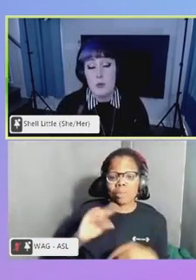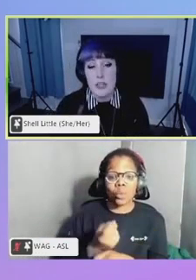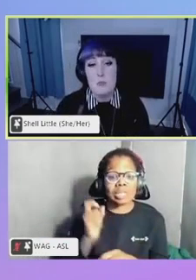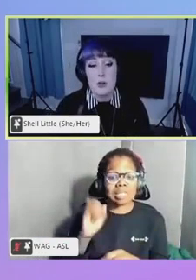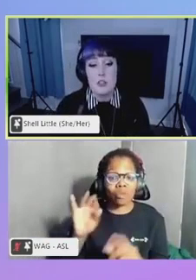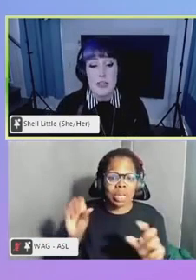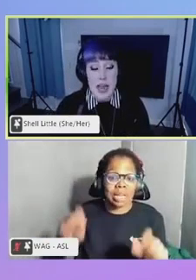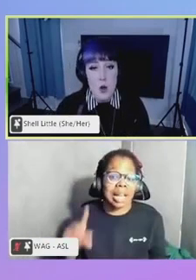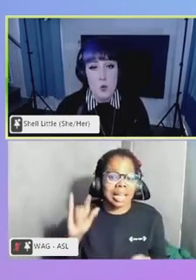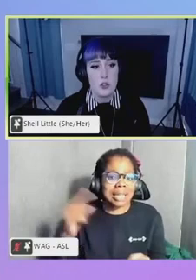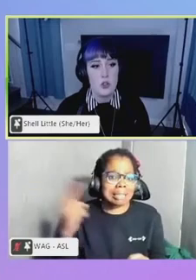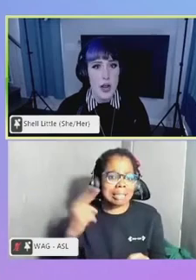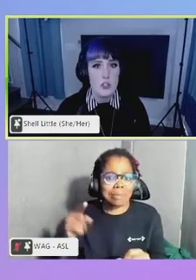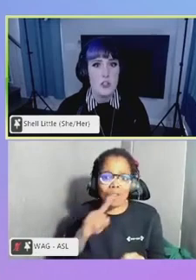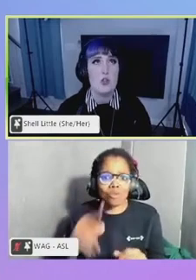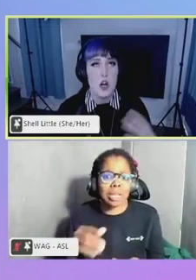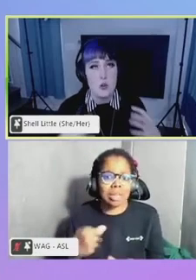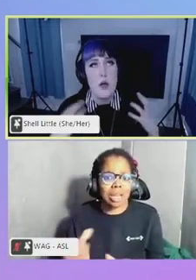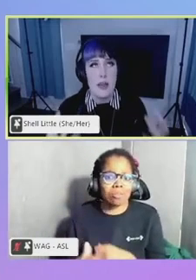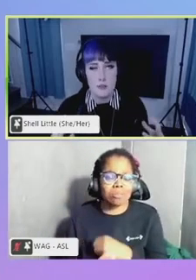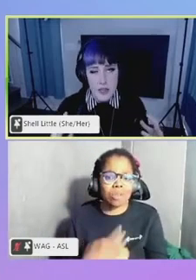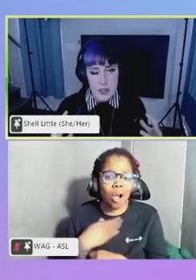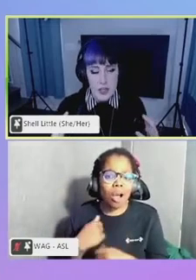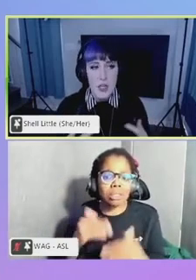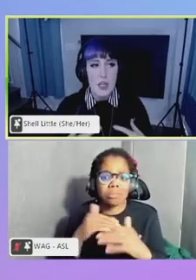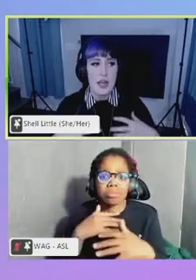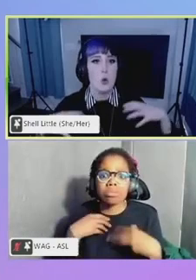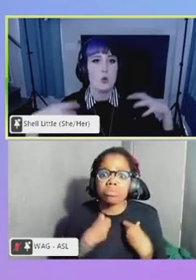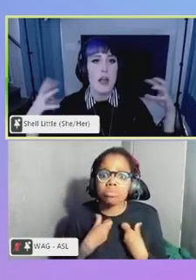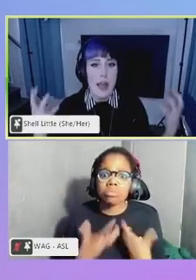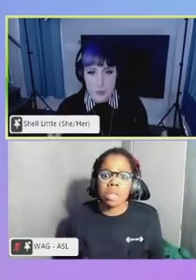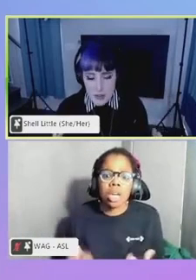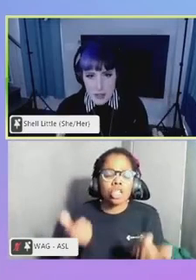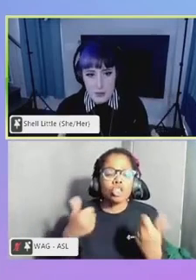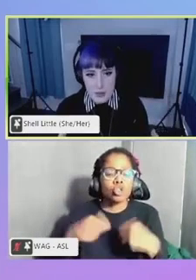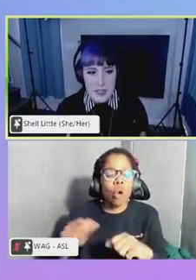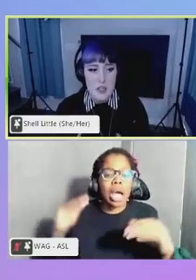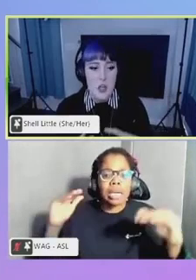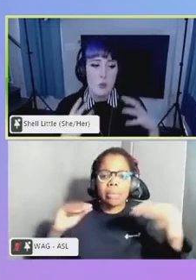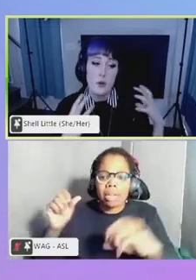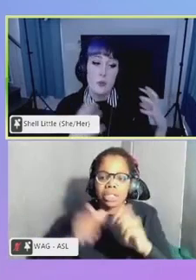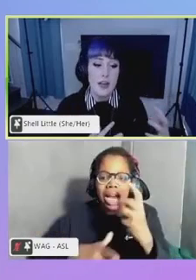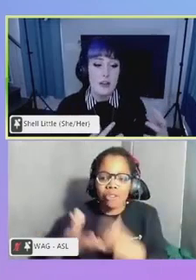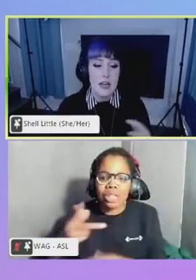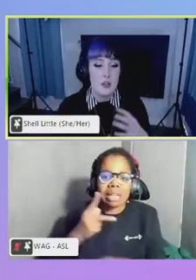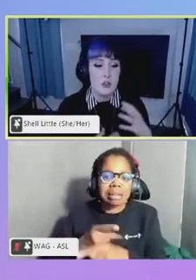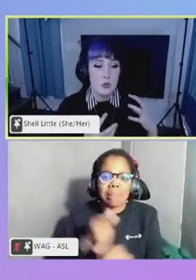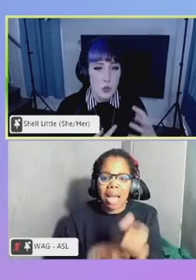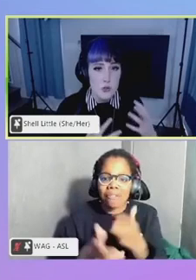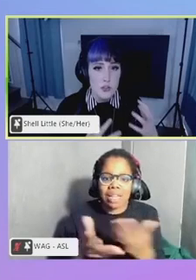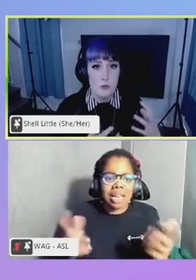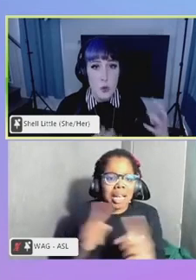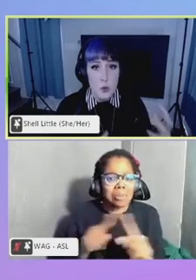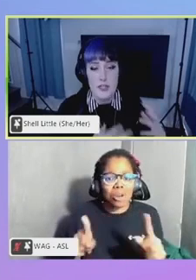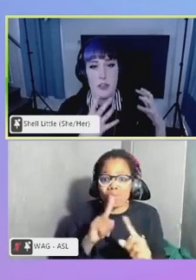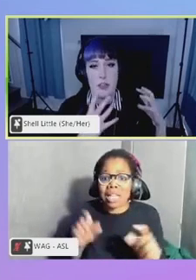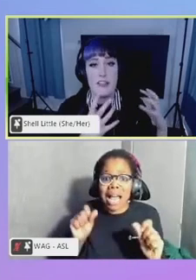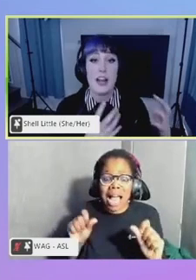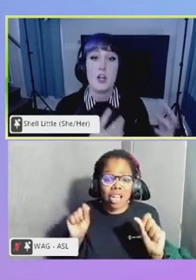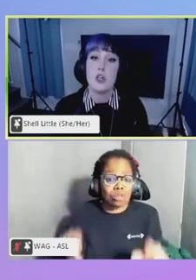into compromised, compromise, compromise. You need to learn that you can't, like I said that maybe you can get 100. But, you know, we need to take that when we can get